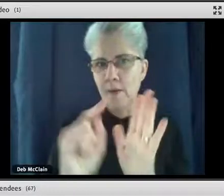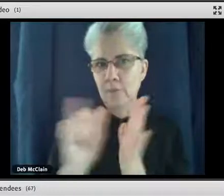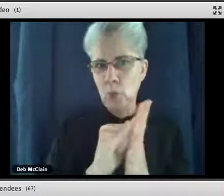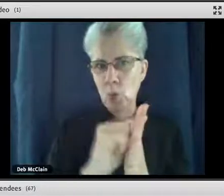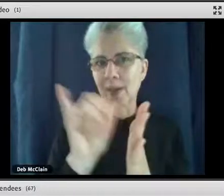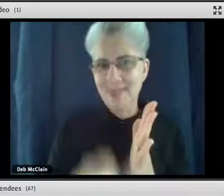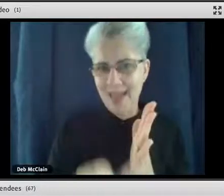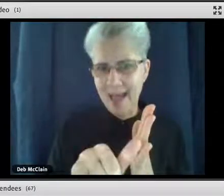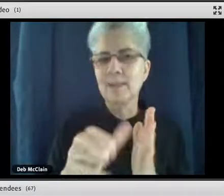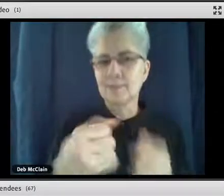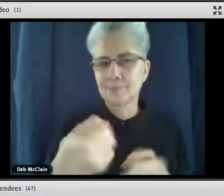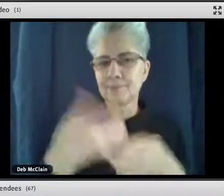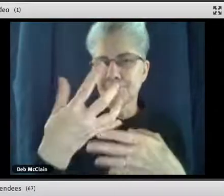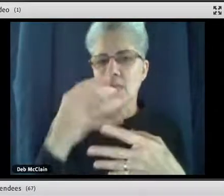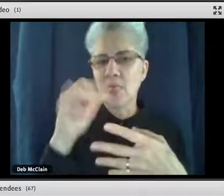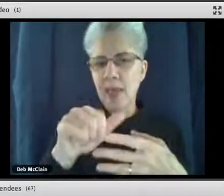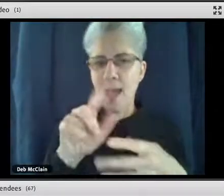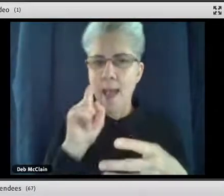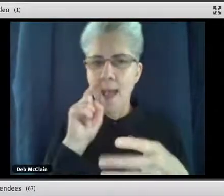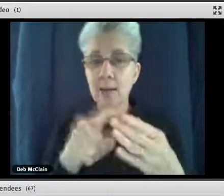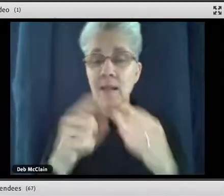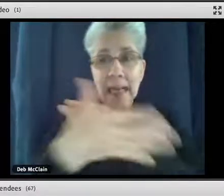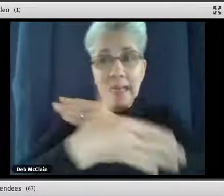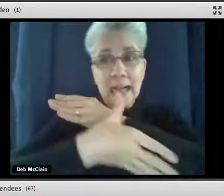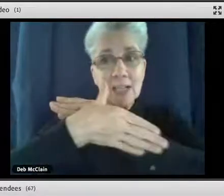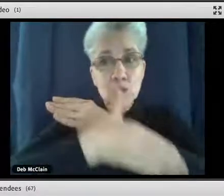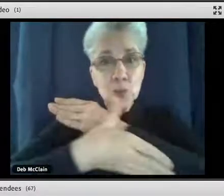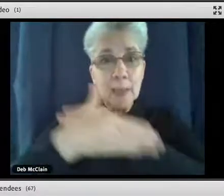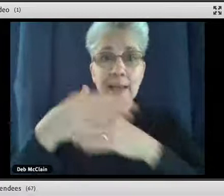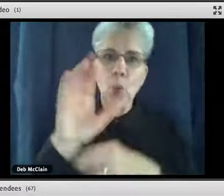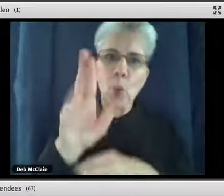Then we need to find the state of New York. Okay?